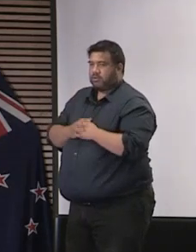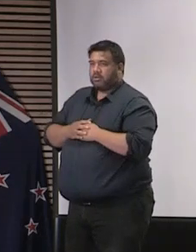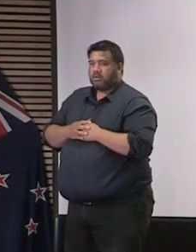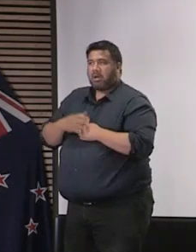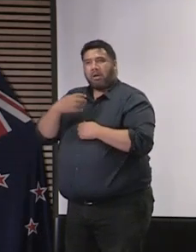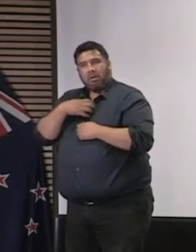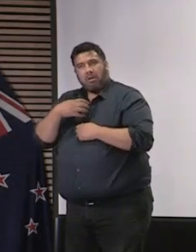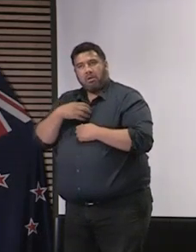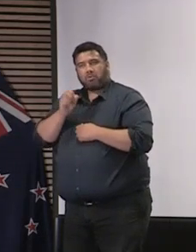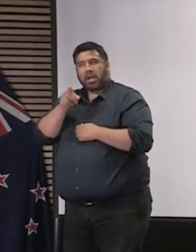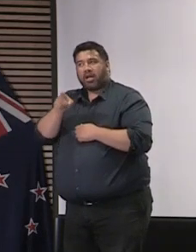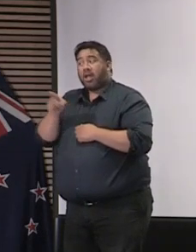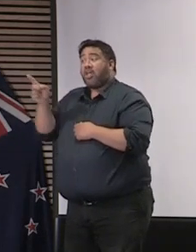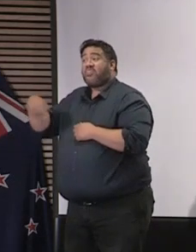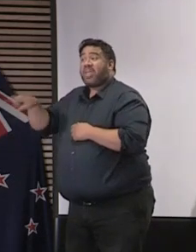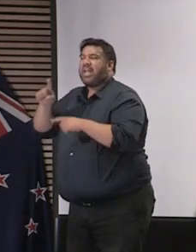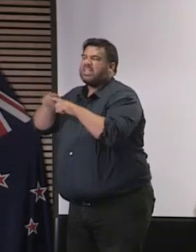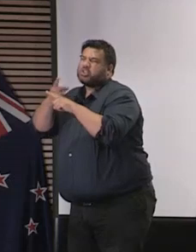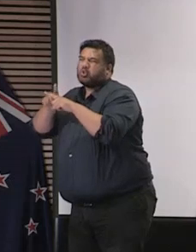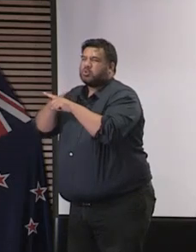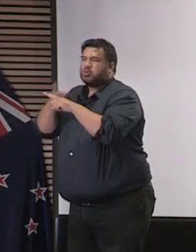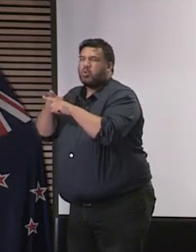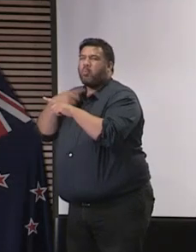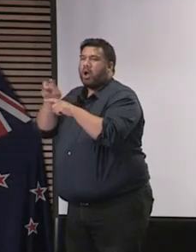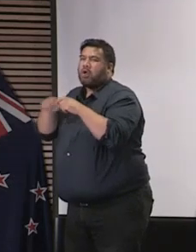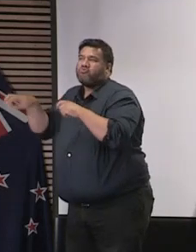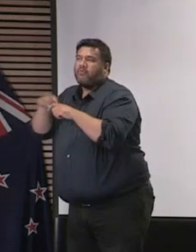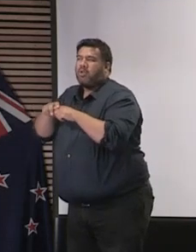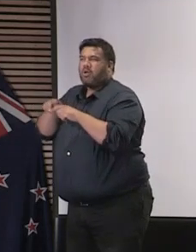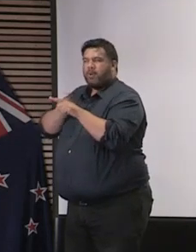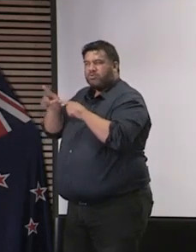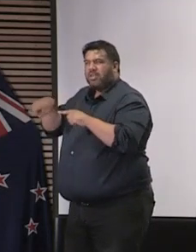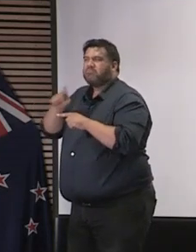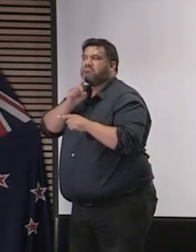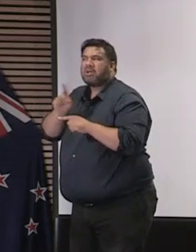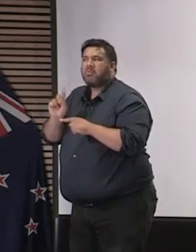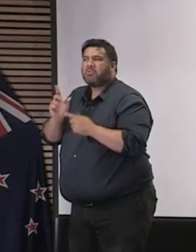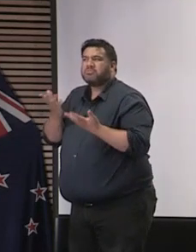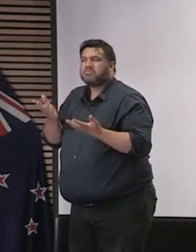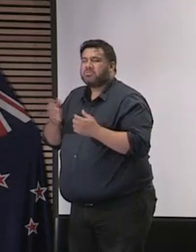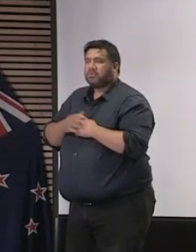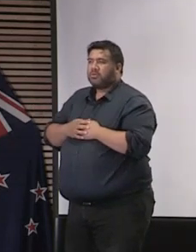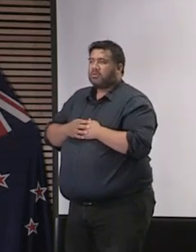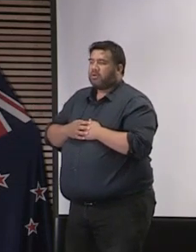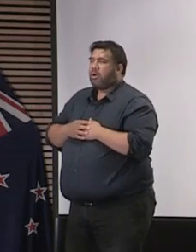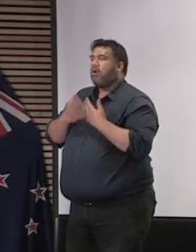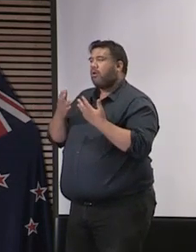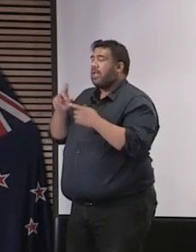therefore warrant some kind of firmer action. REPORTER: What are the most likely excuses you are being given for why